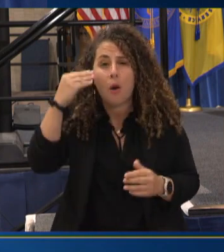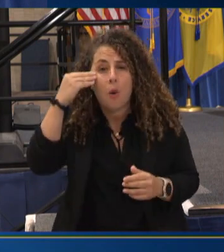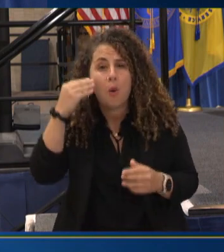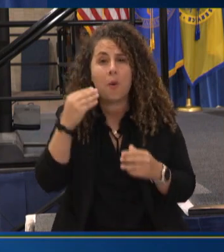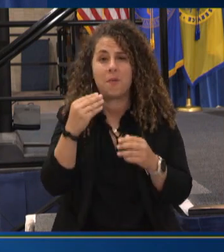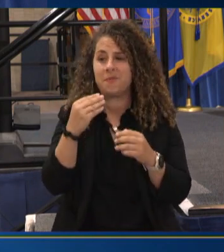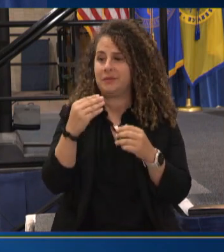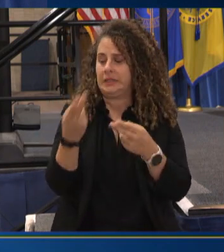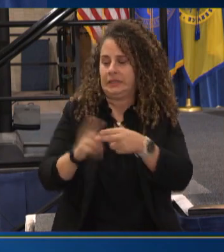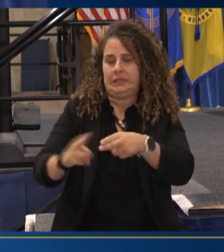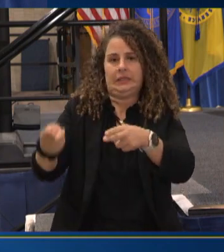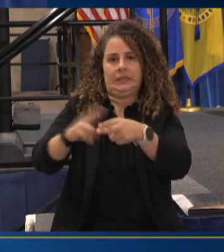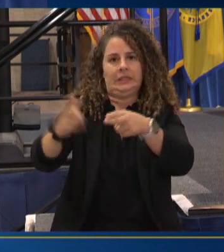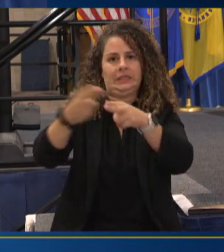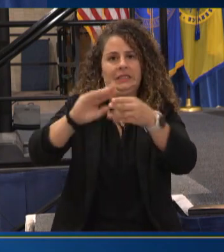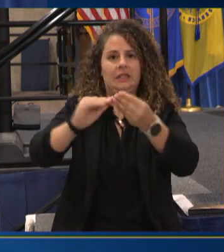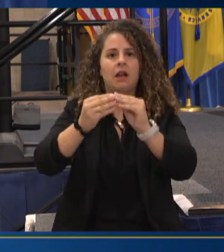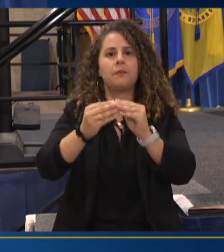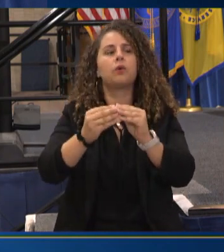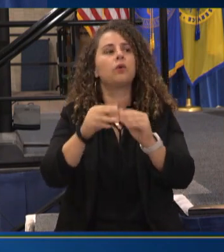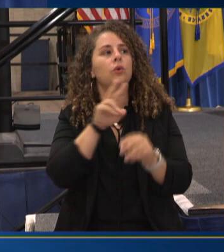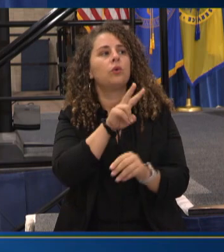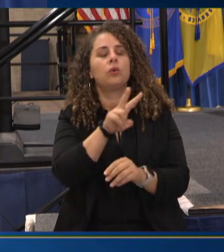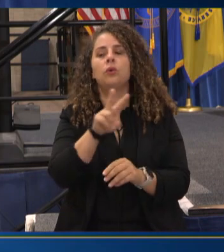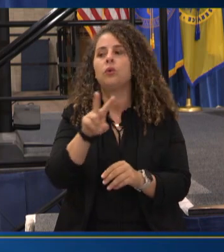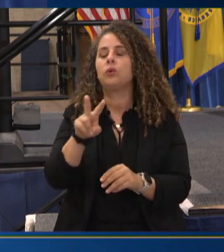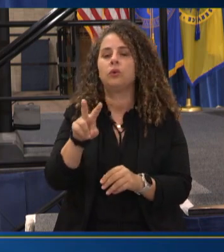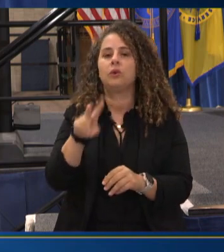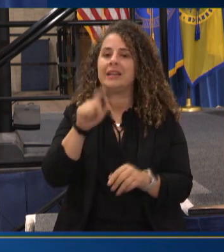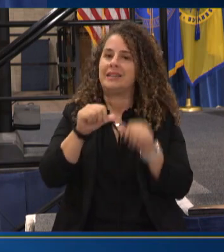the rise, it's something that we look at, that we're constantly looking as